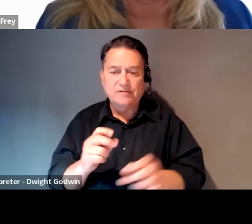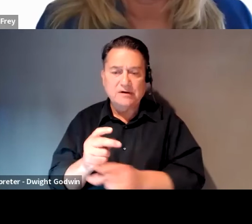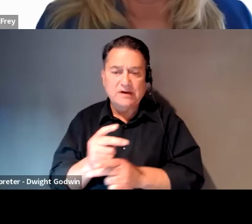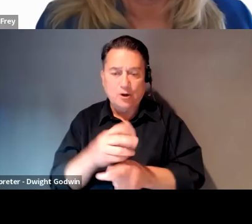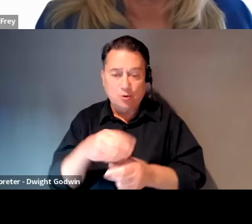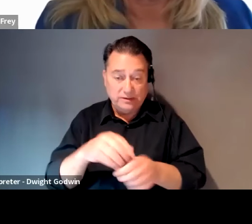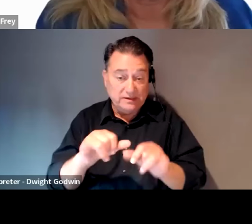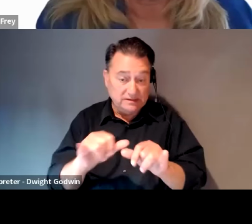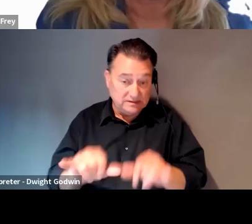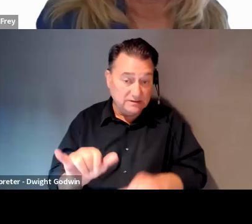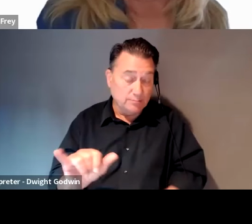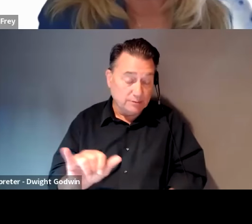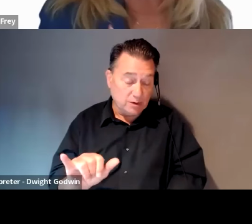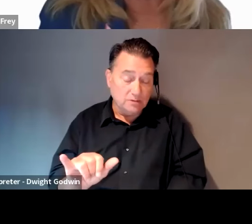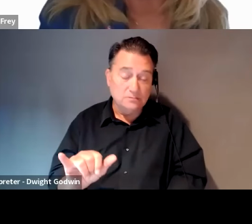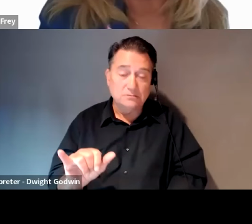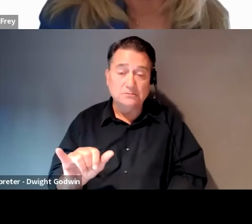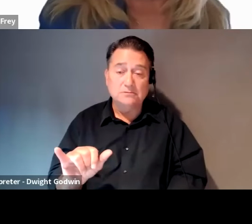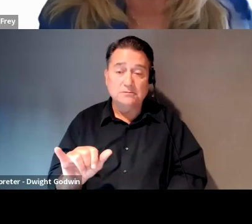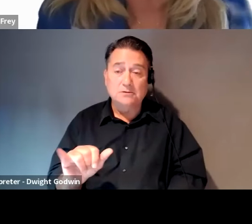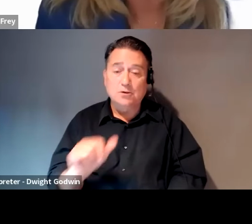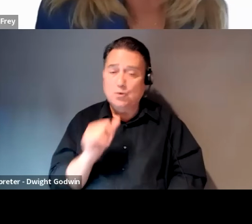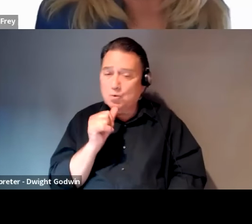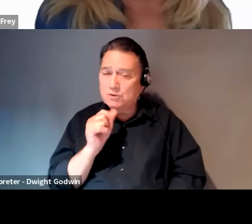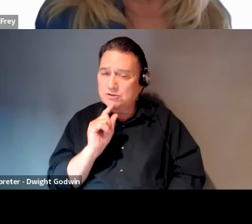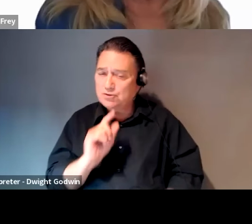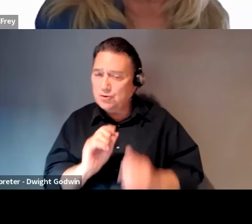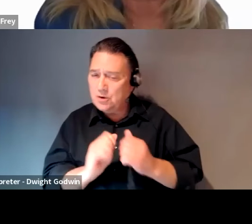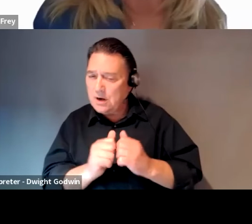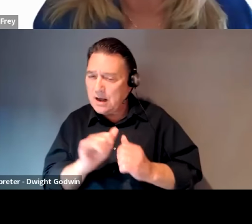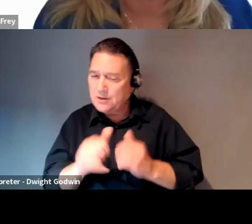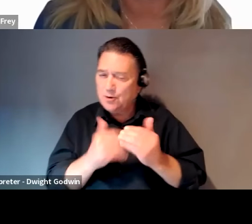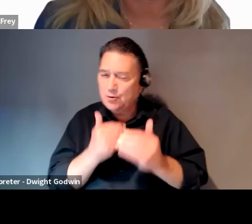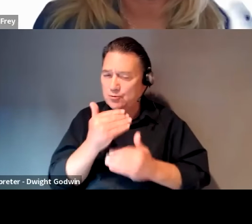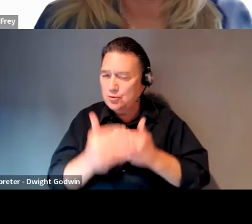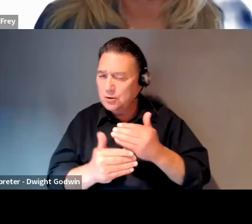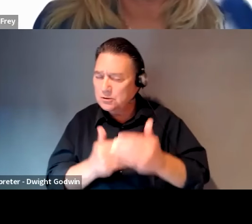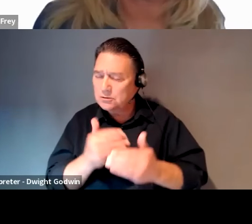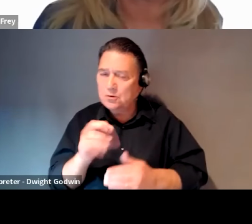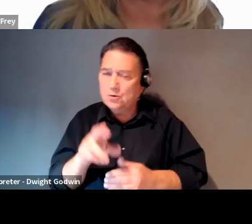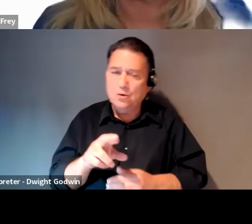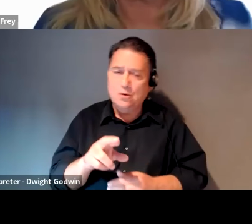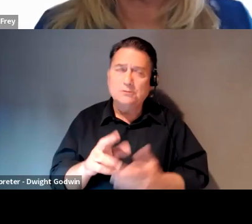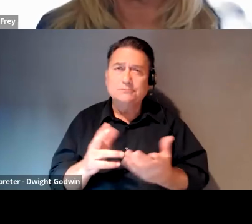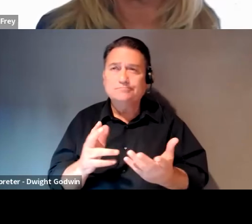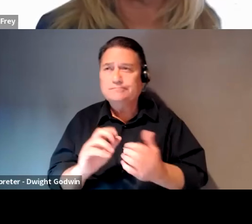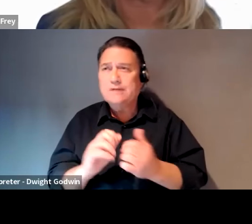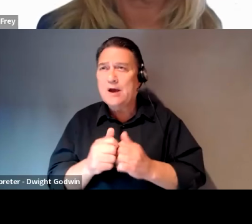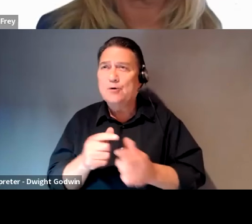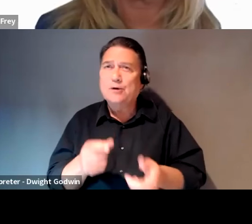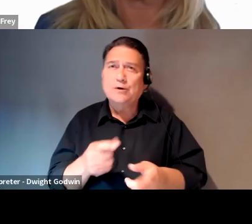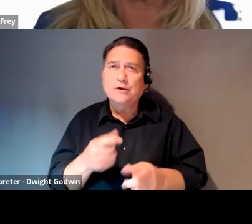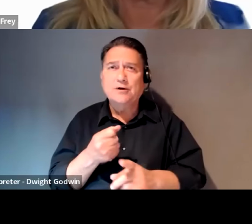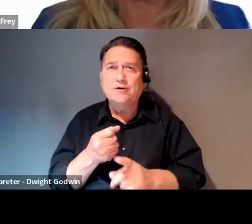And wasn't sure how it was going to work or how it would affect our consumers,